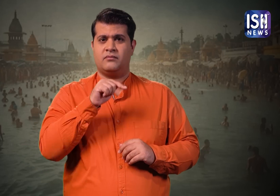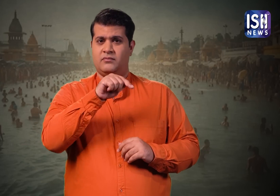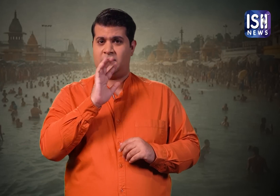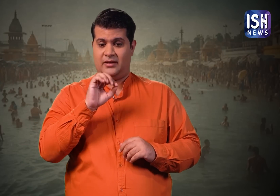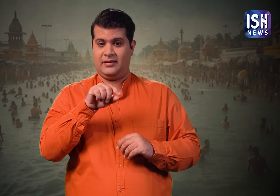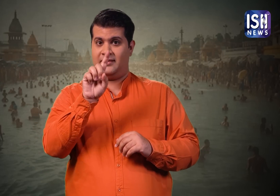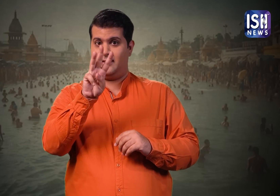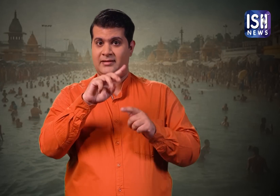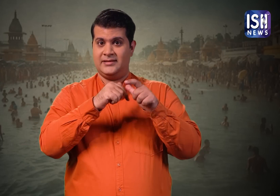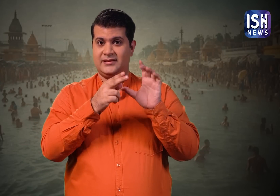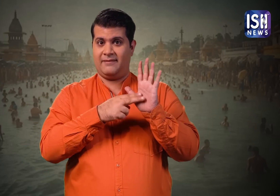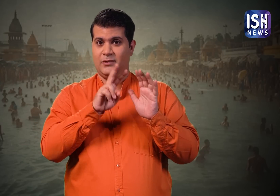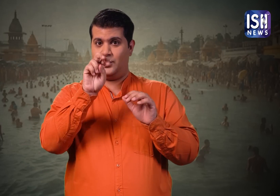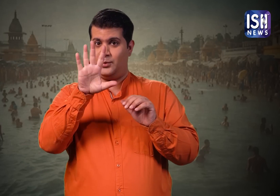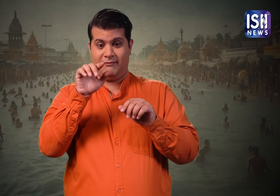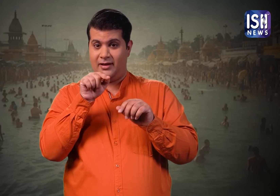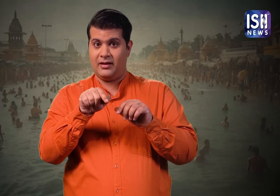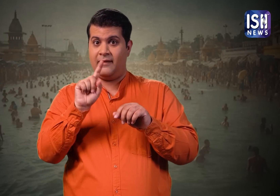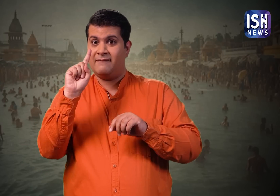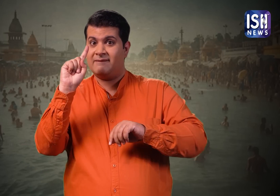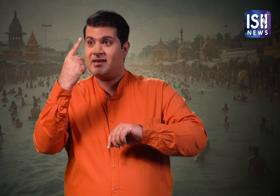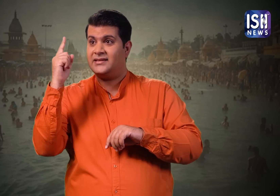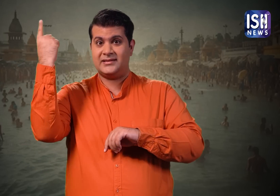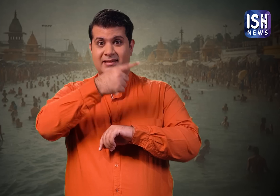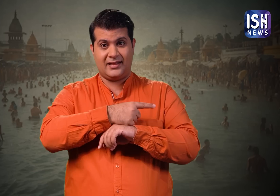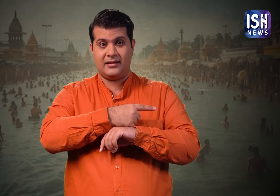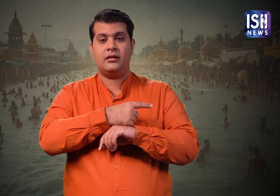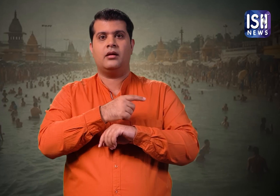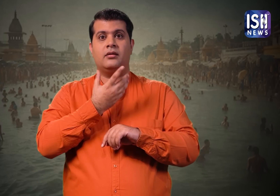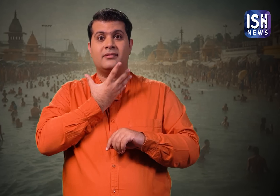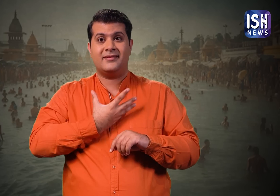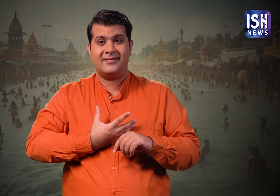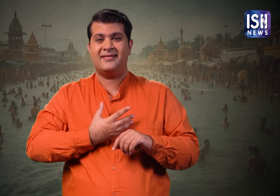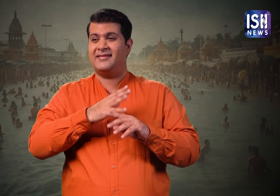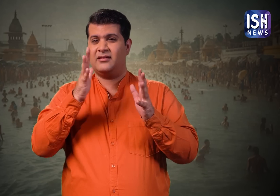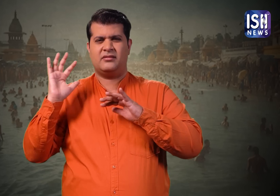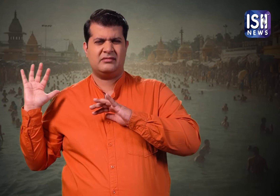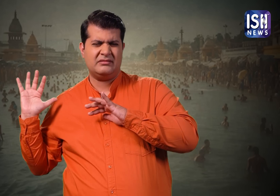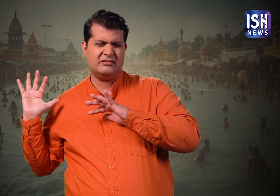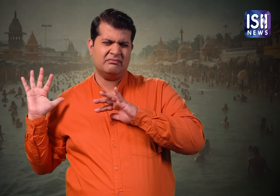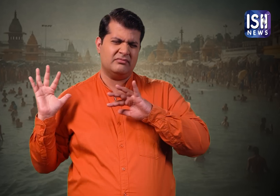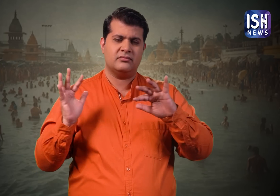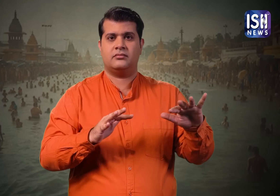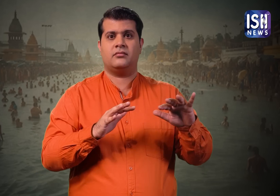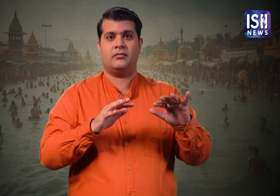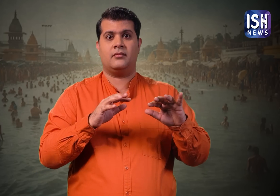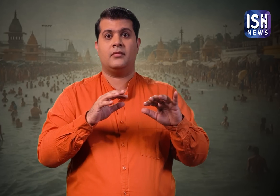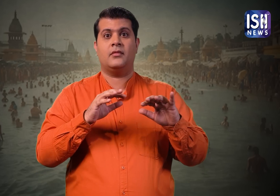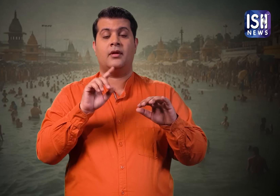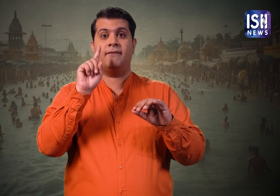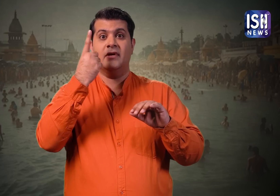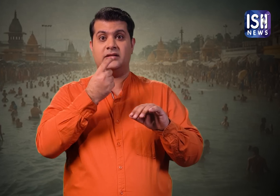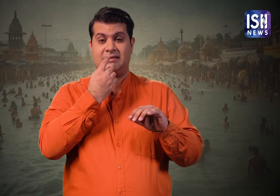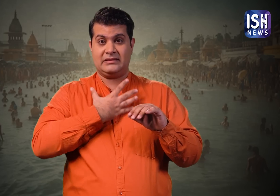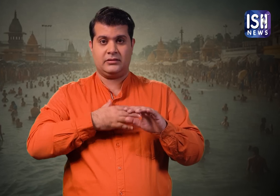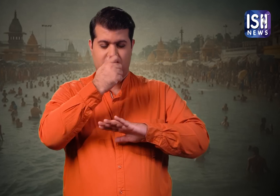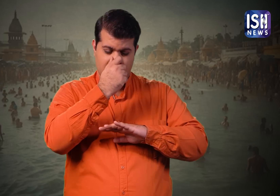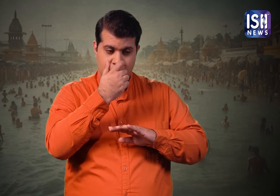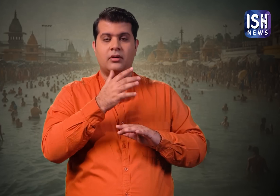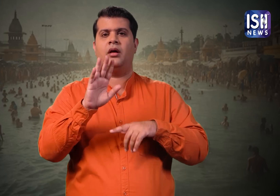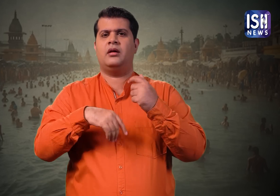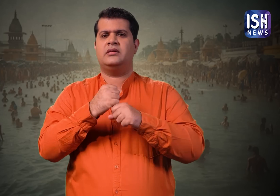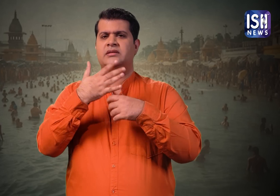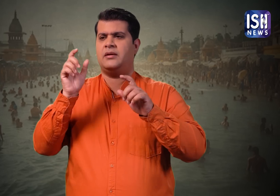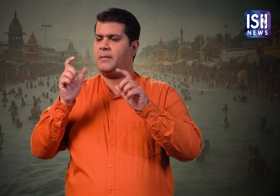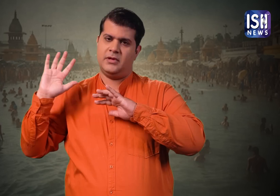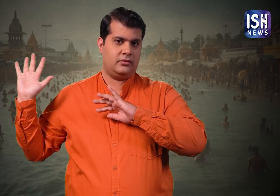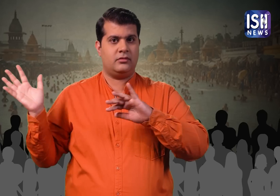On 13th January 2025, the first day of the Maha Kumbh Mela, the Sadhus took the holy dip, followed by the general public.